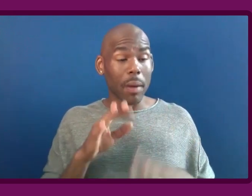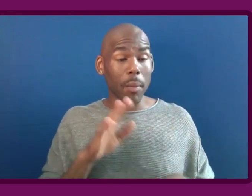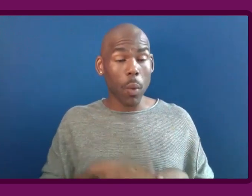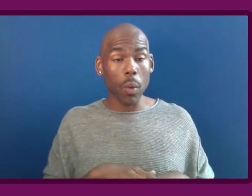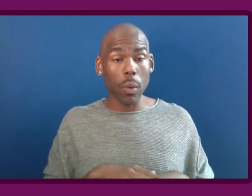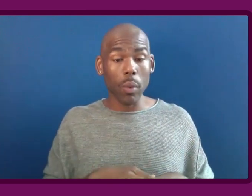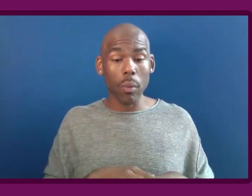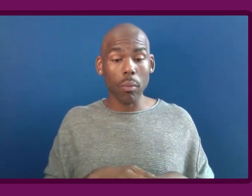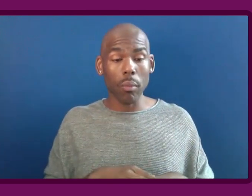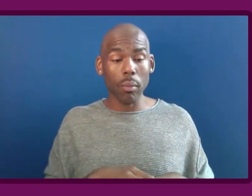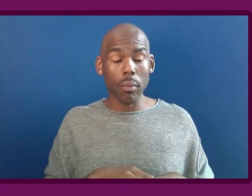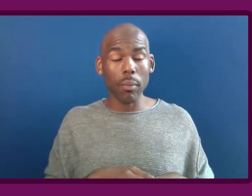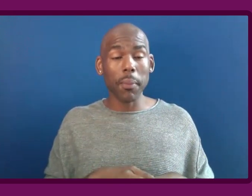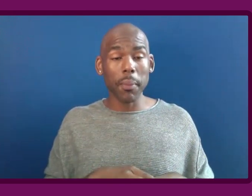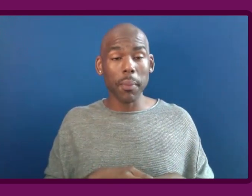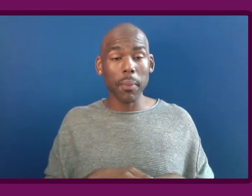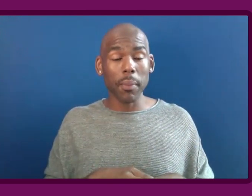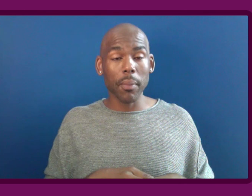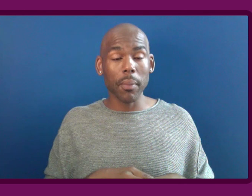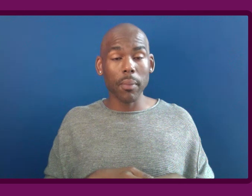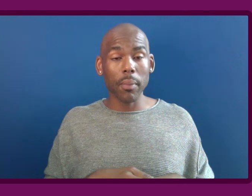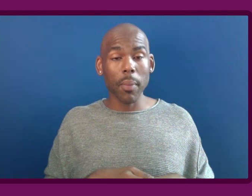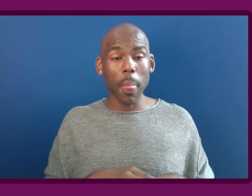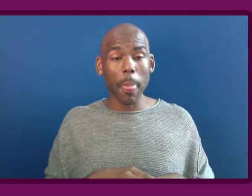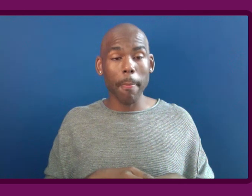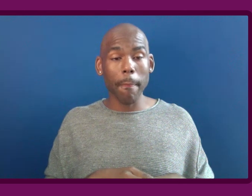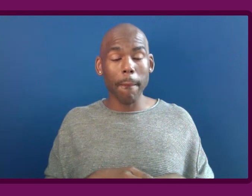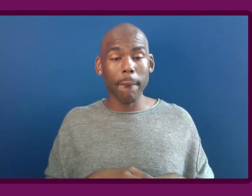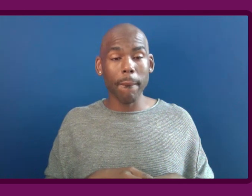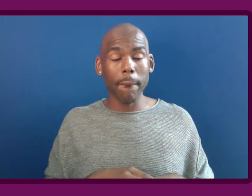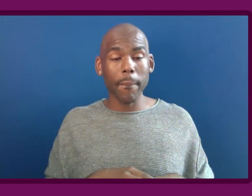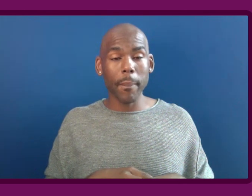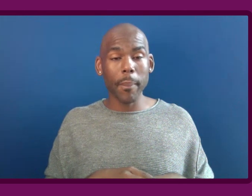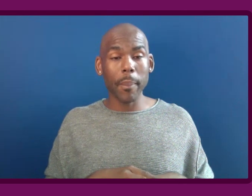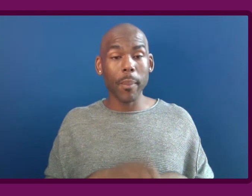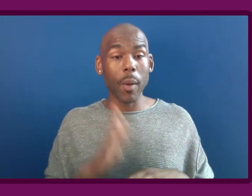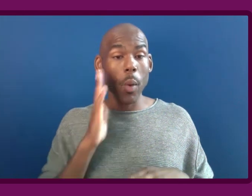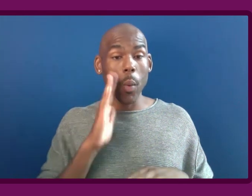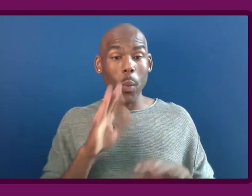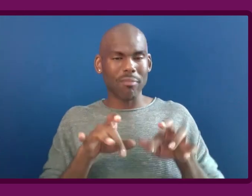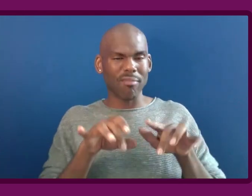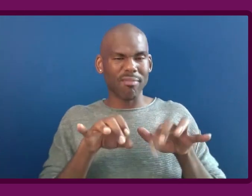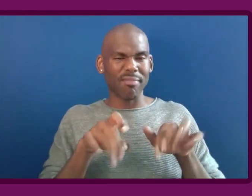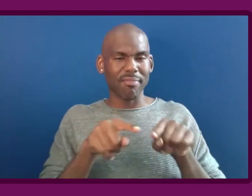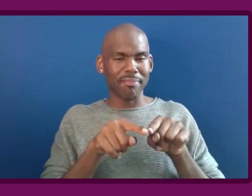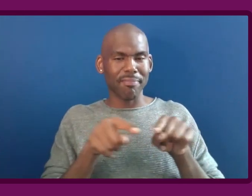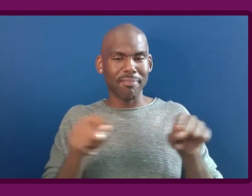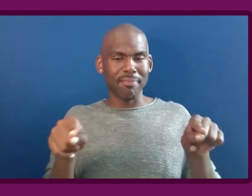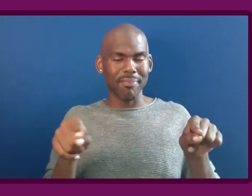Awesome. Well, thank you so, so much. I really enjoyed the conversation. I really did. Maryangel Garcia-Ramos: Thank you so much. Yeah,